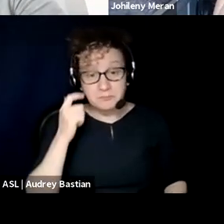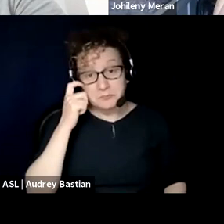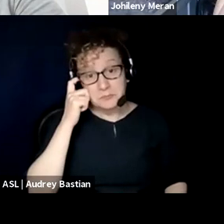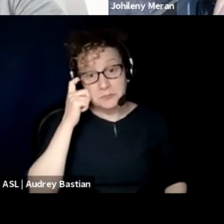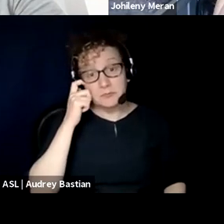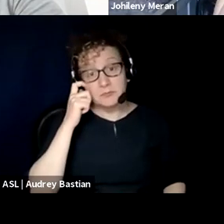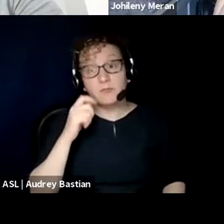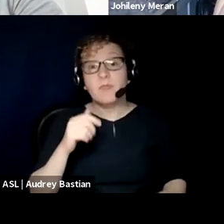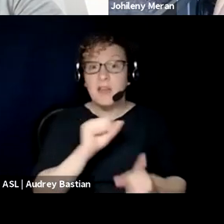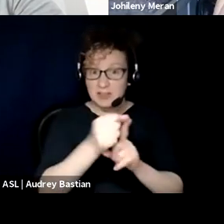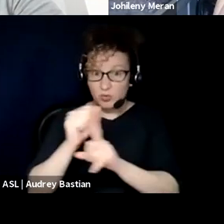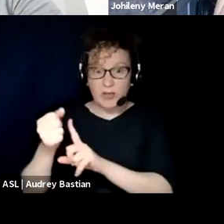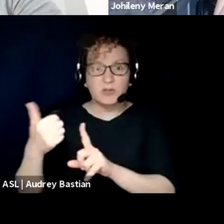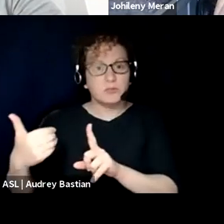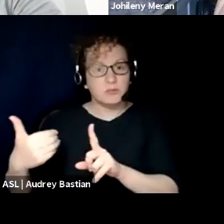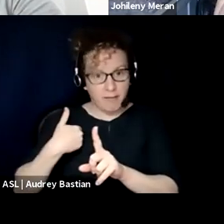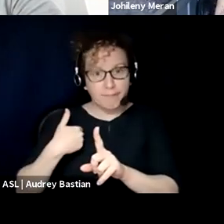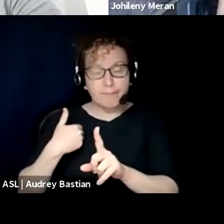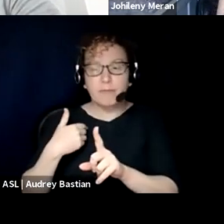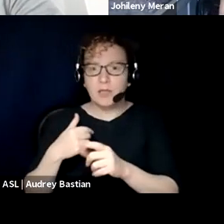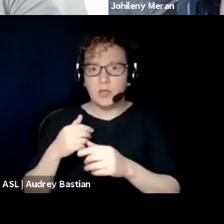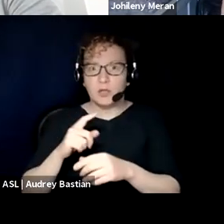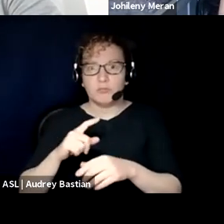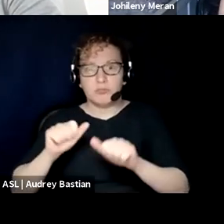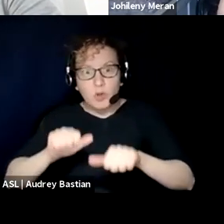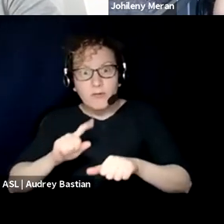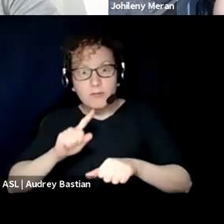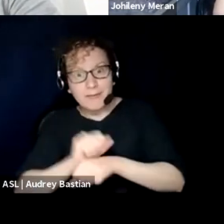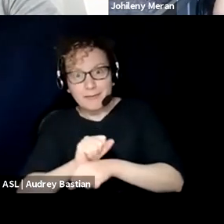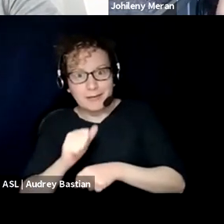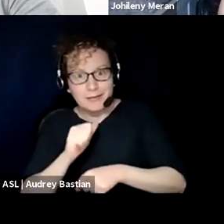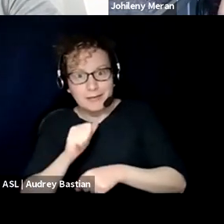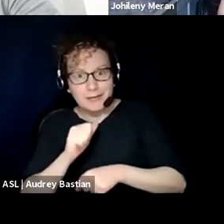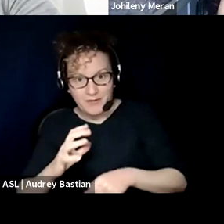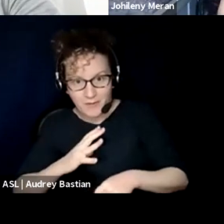situations where it could have definitely not been but again, I chose to refrain from